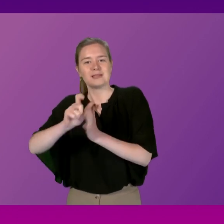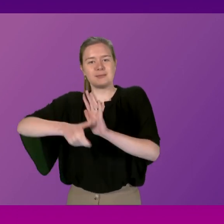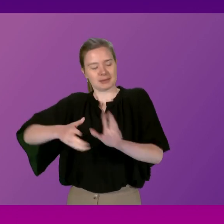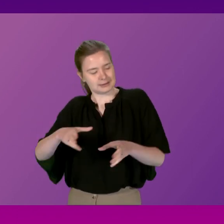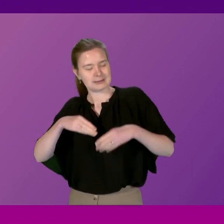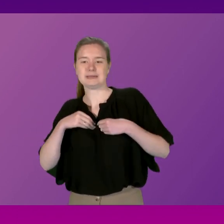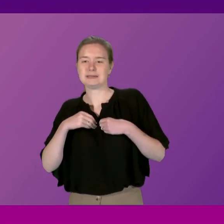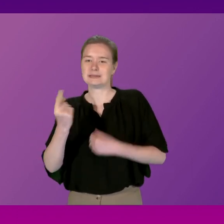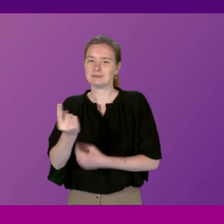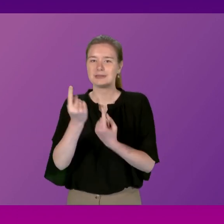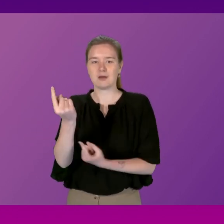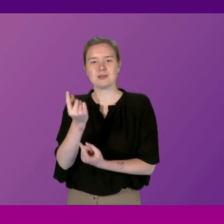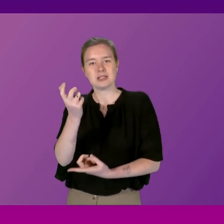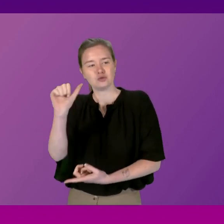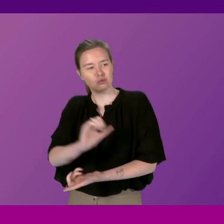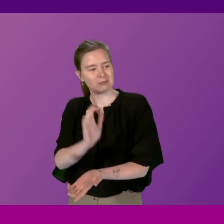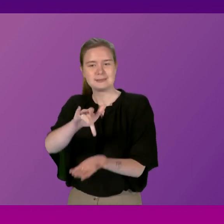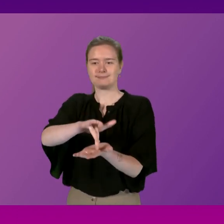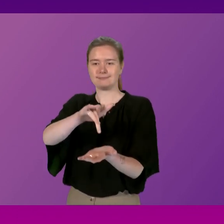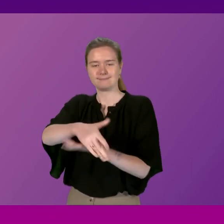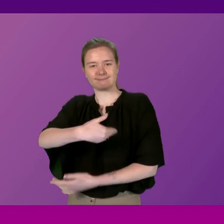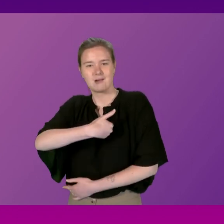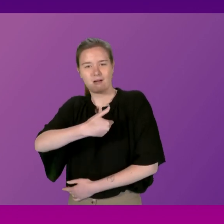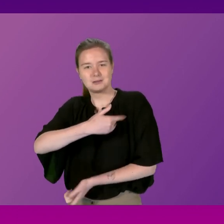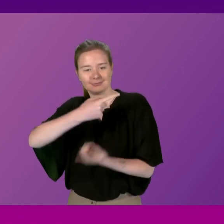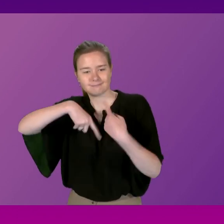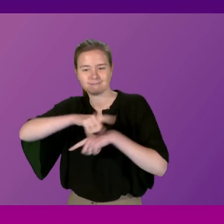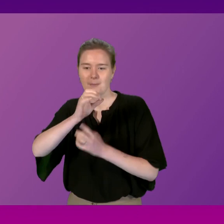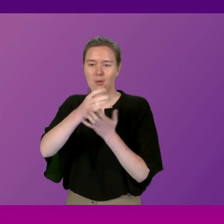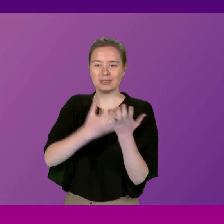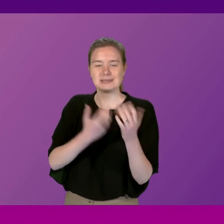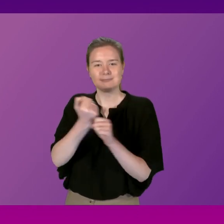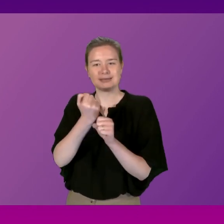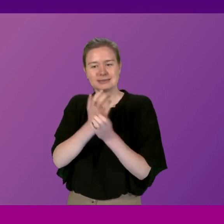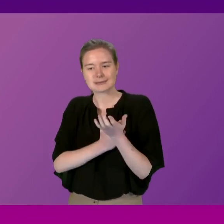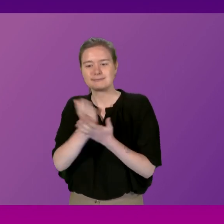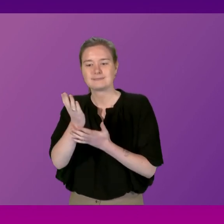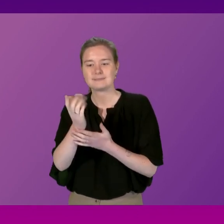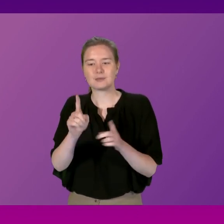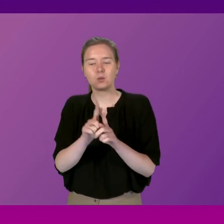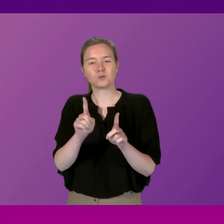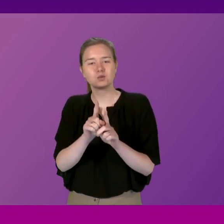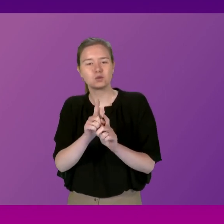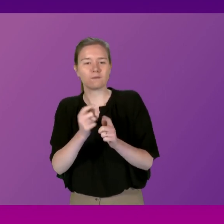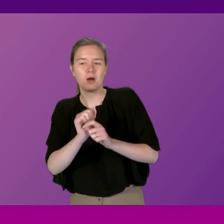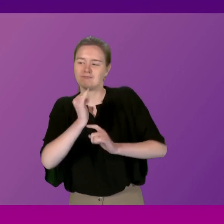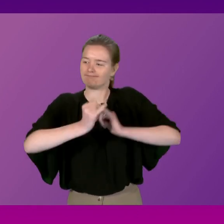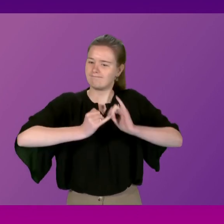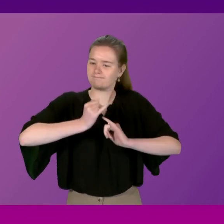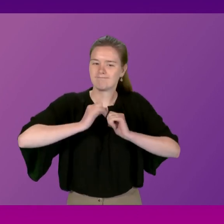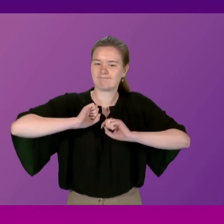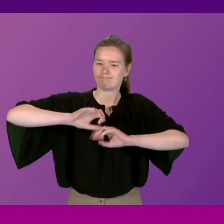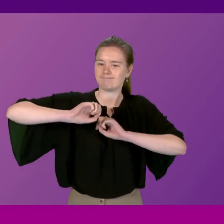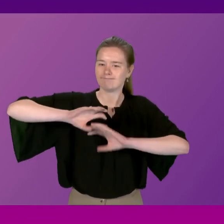They should be at the heart of policy making and of critiquing and feeding back on where